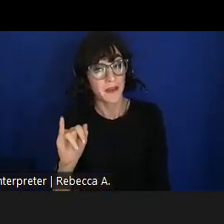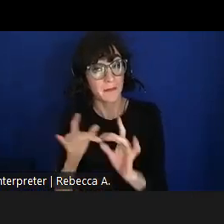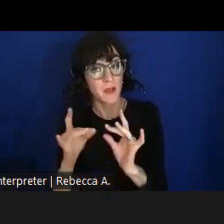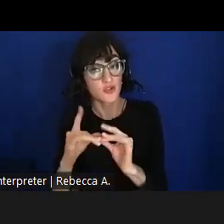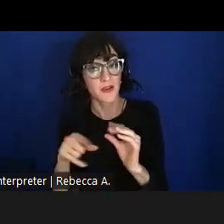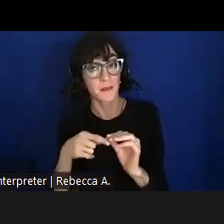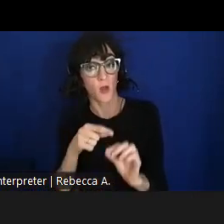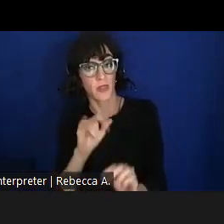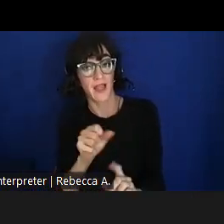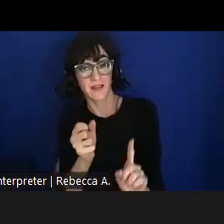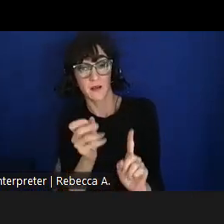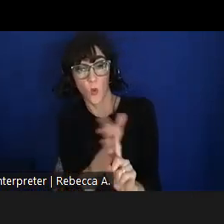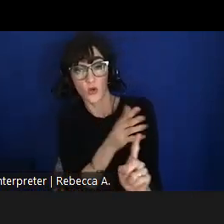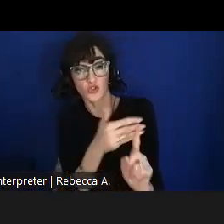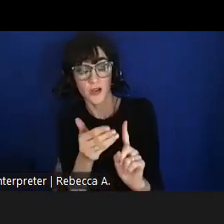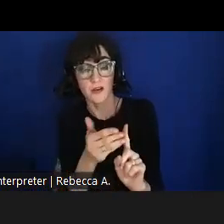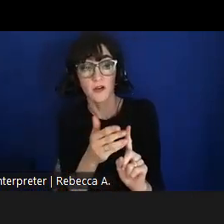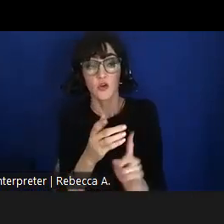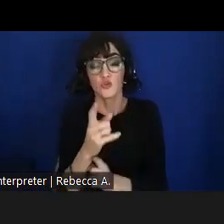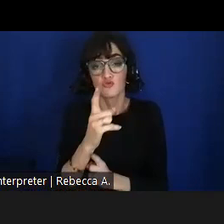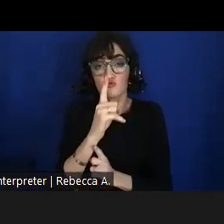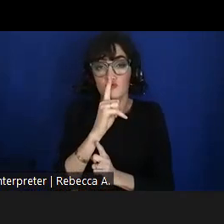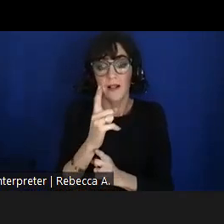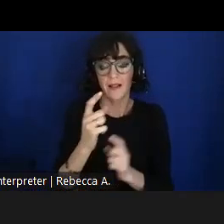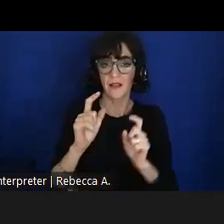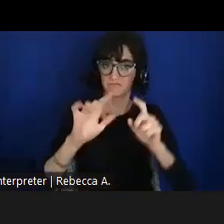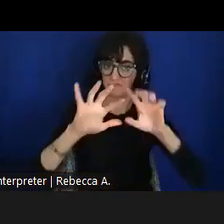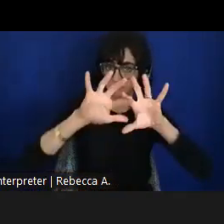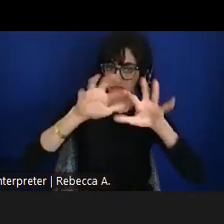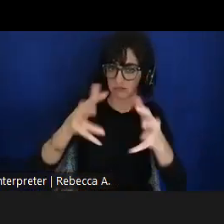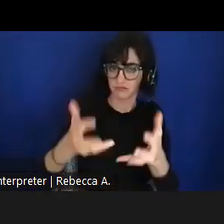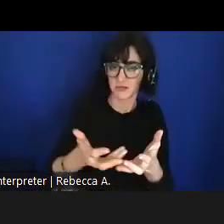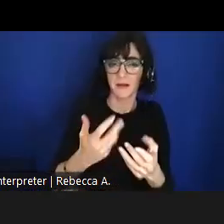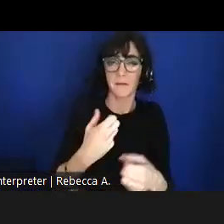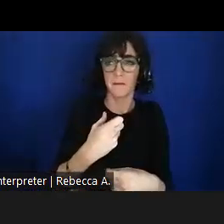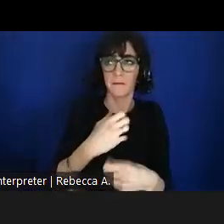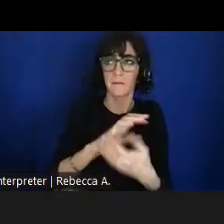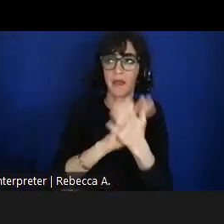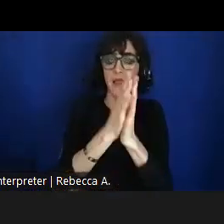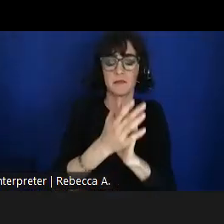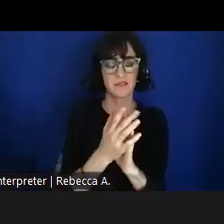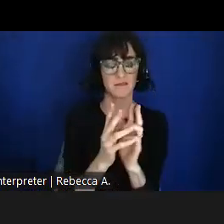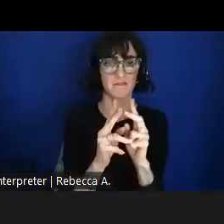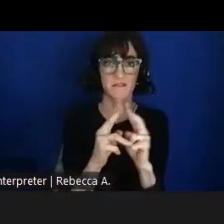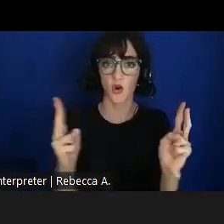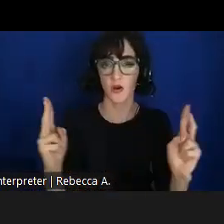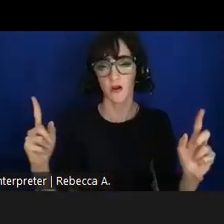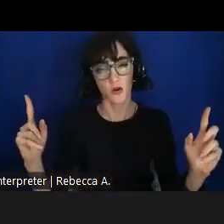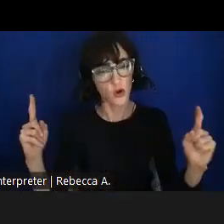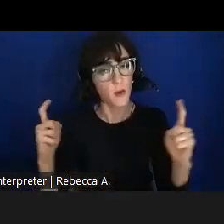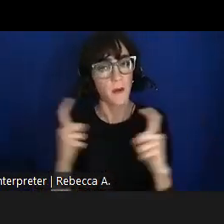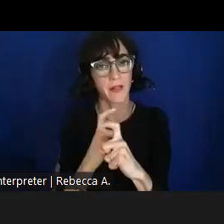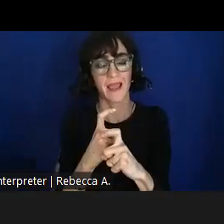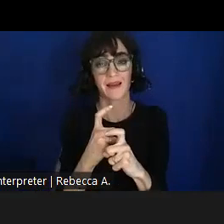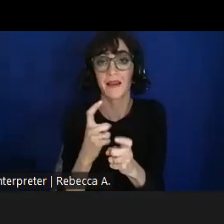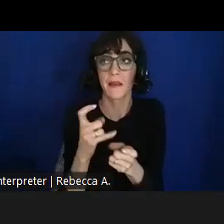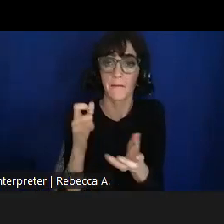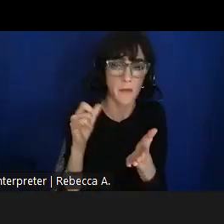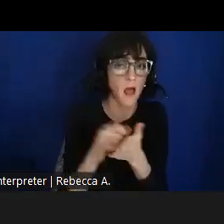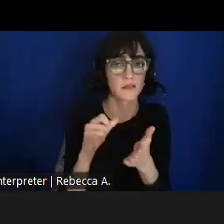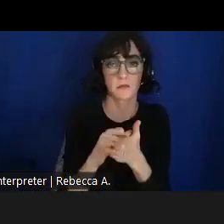come together to form this incredibly complex and impossible pattern of abuse that makes